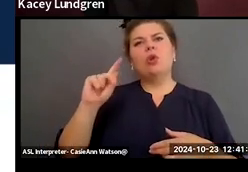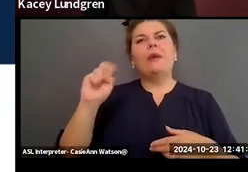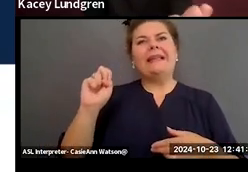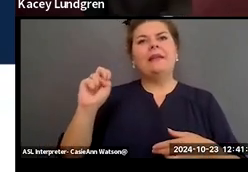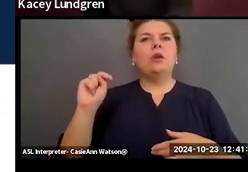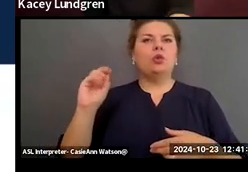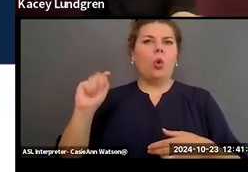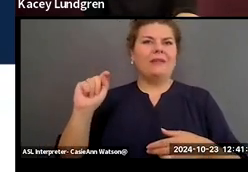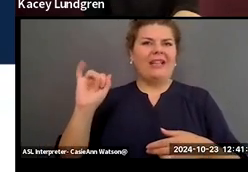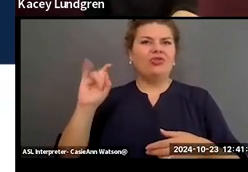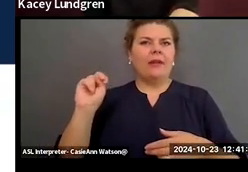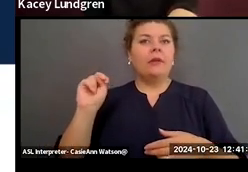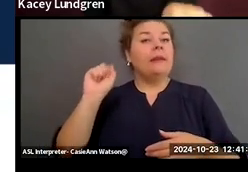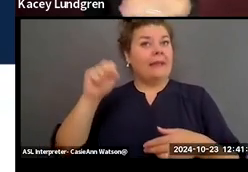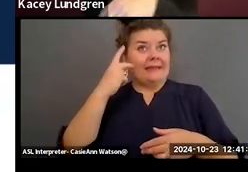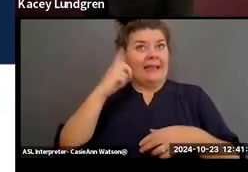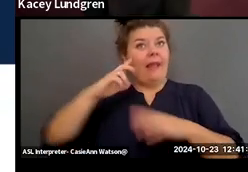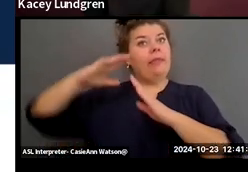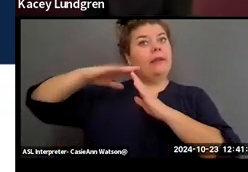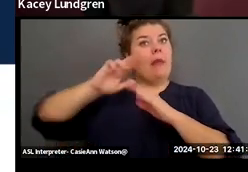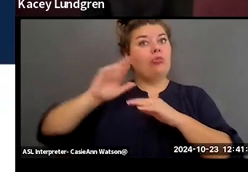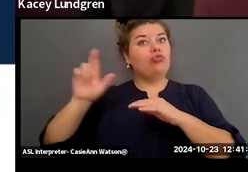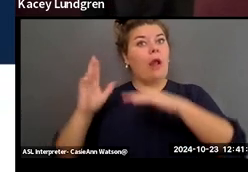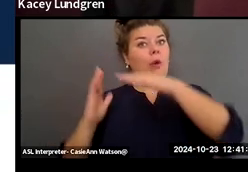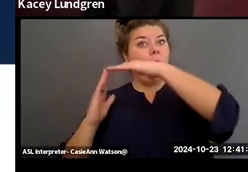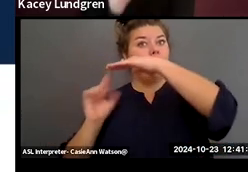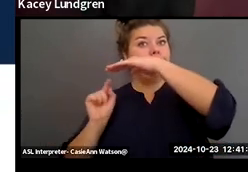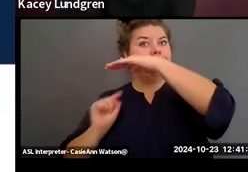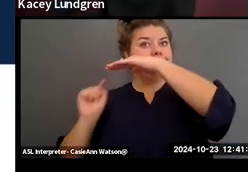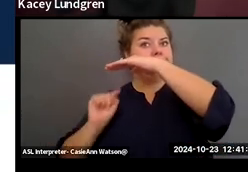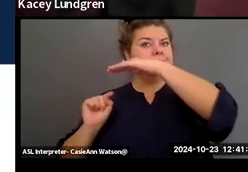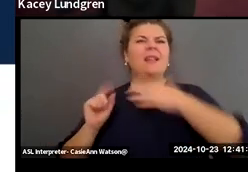It's the one pictured here in the top right corner. It's mostly fallen out of use,